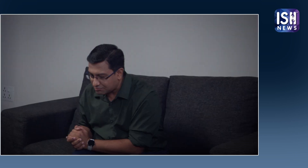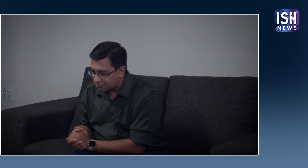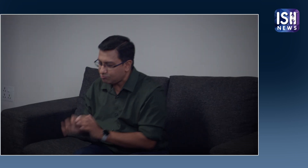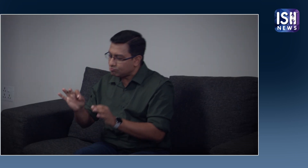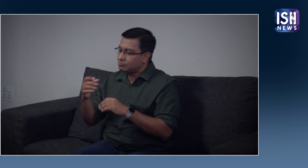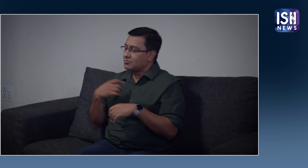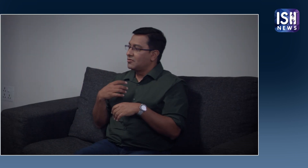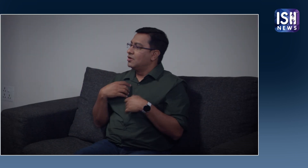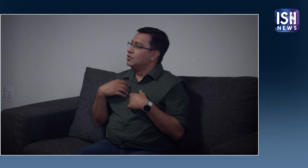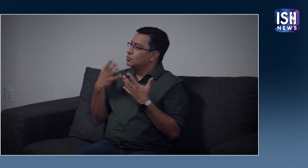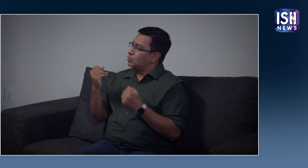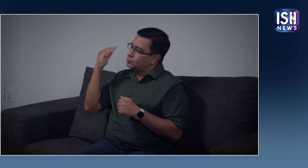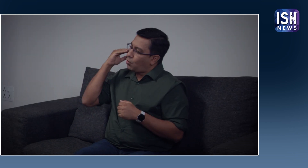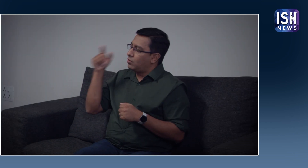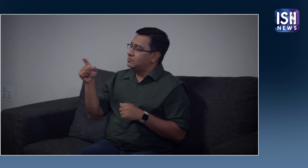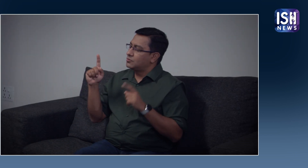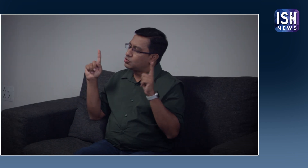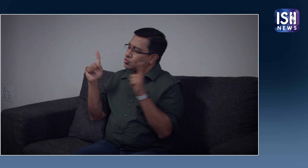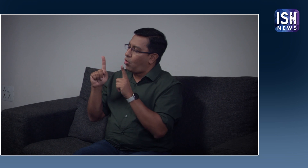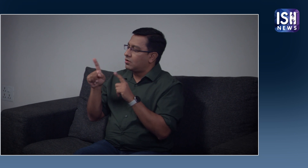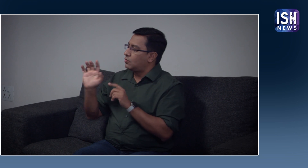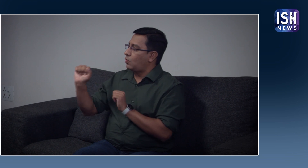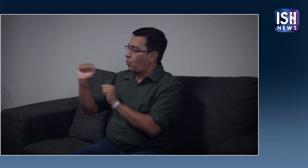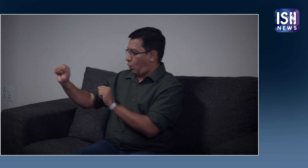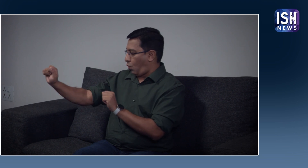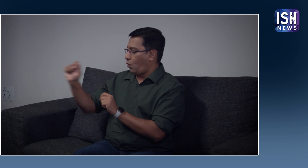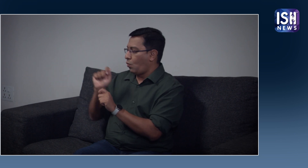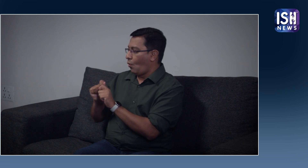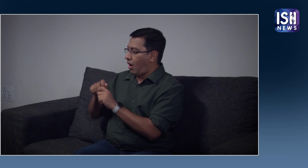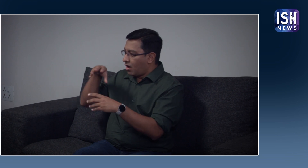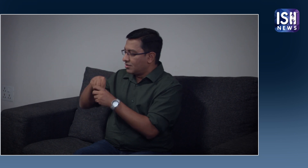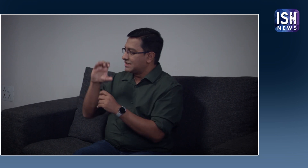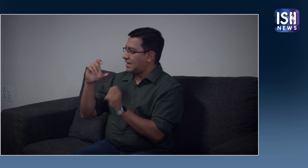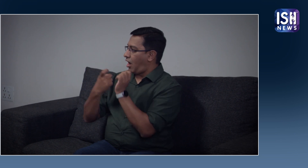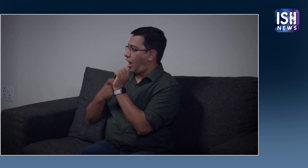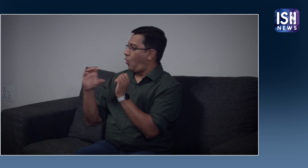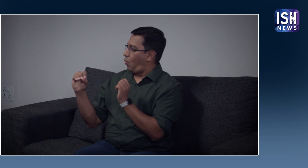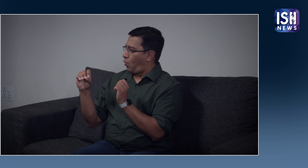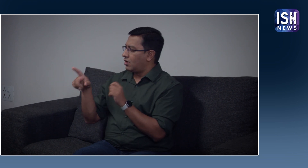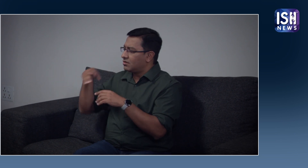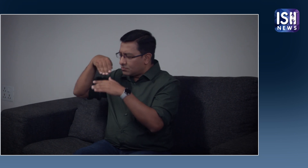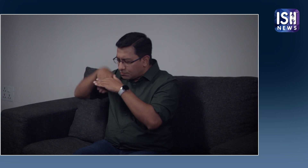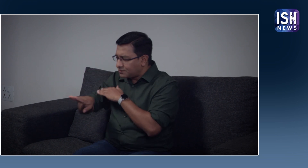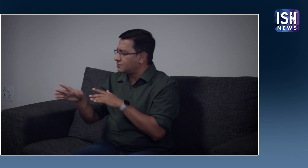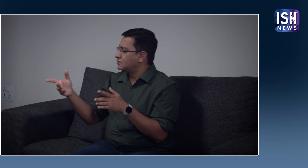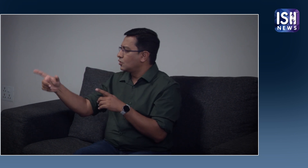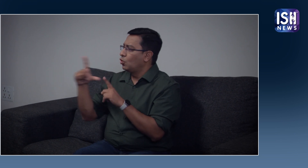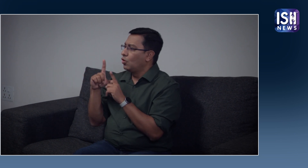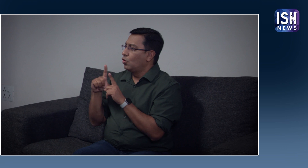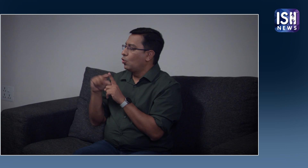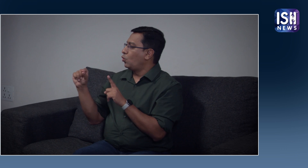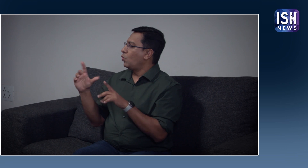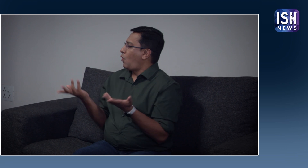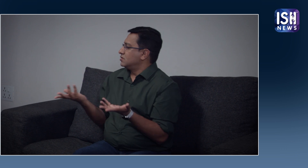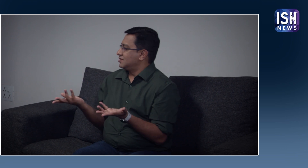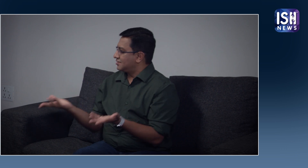I would like you to briefly tell me about your work as CRO.